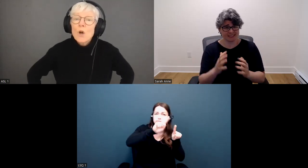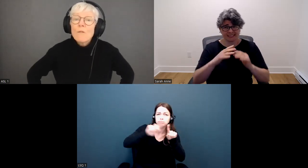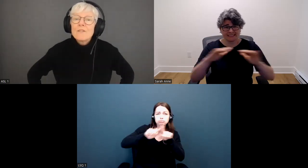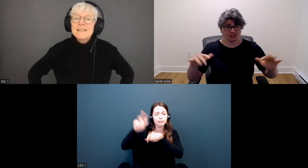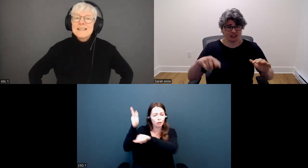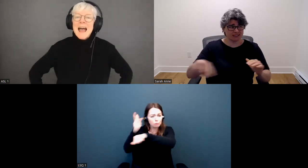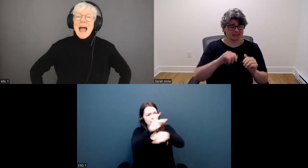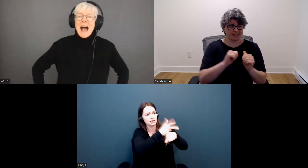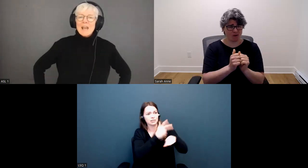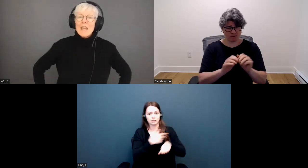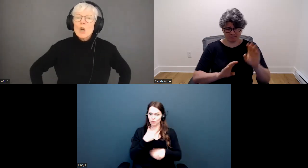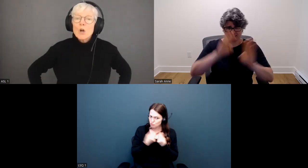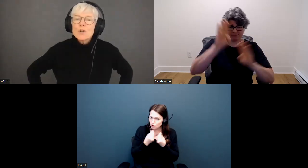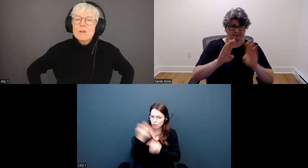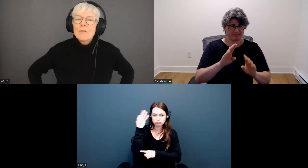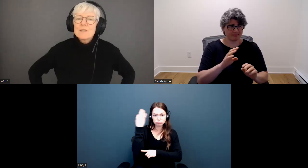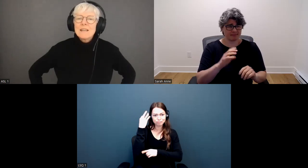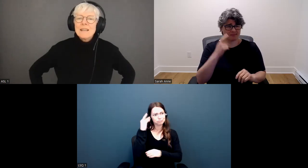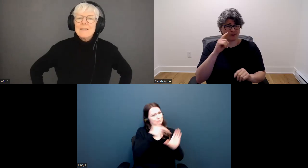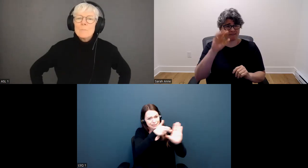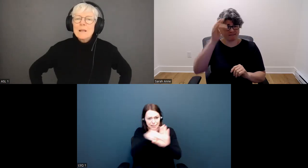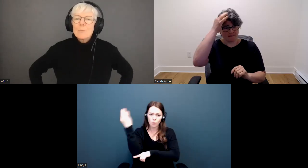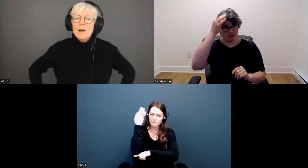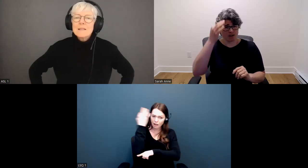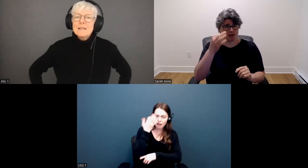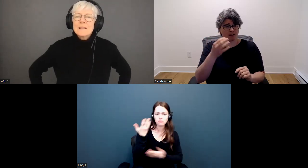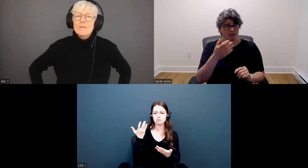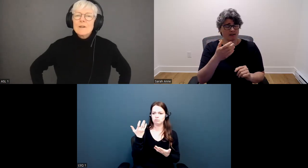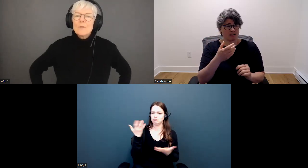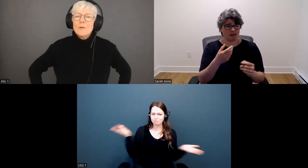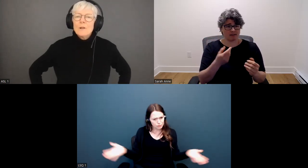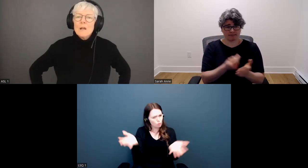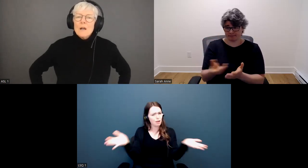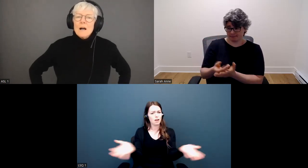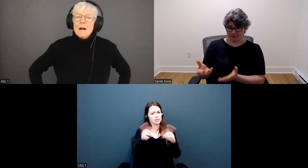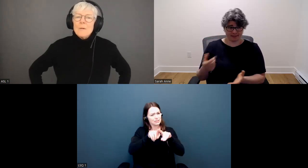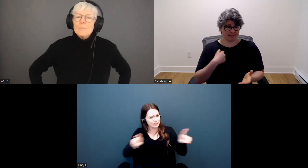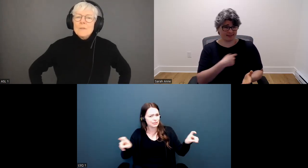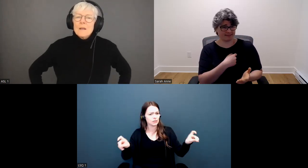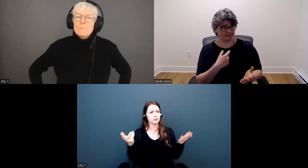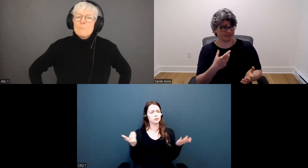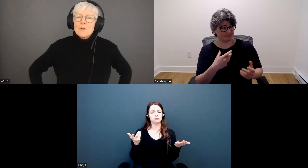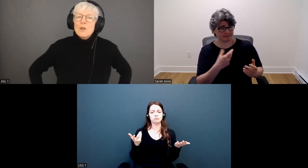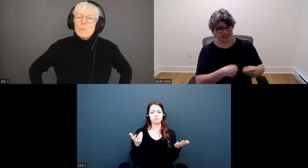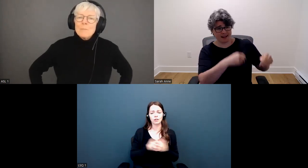to conferences I've encourage diversity in the bidding process and the federal um procurement